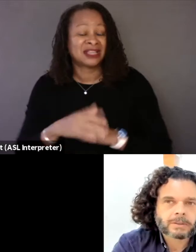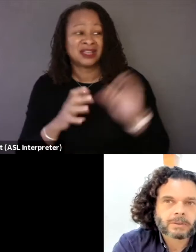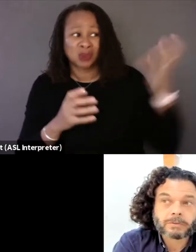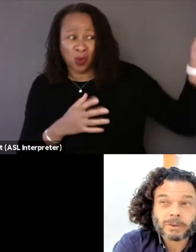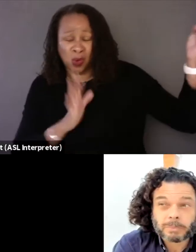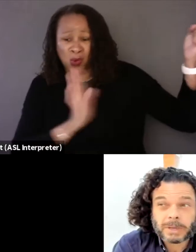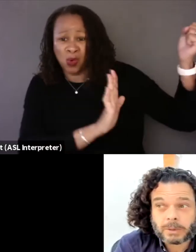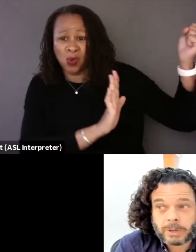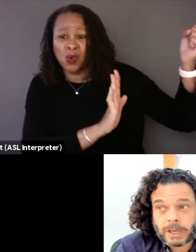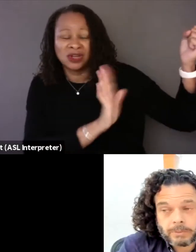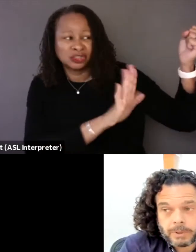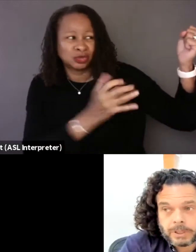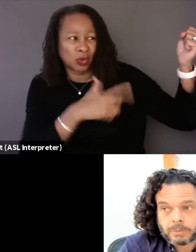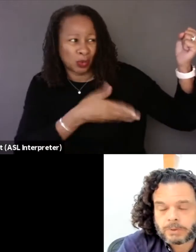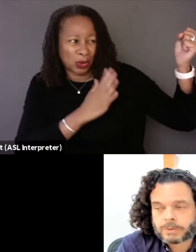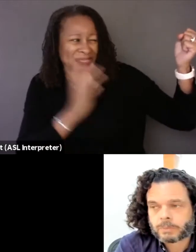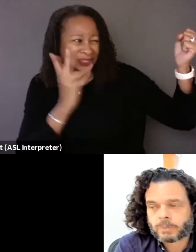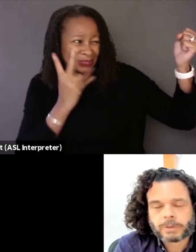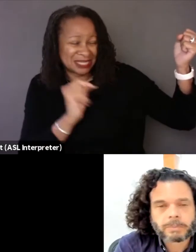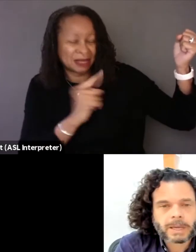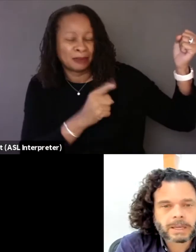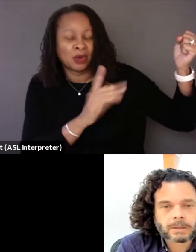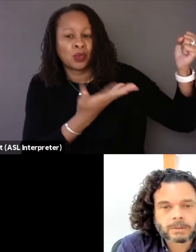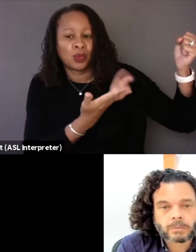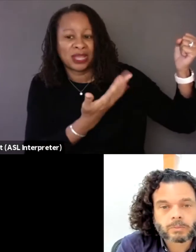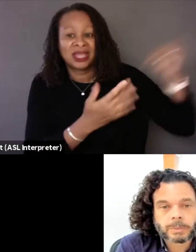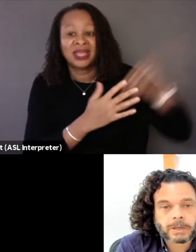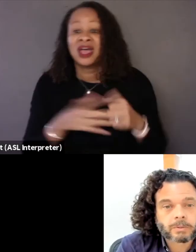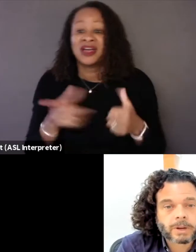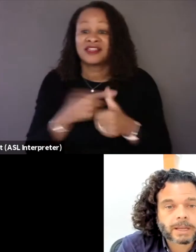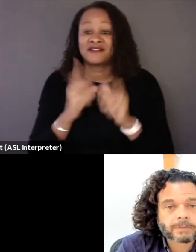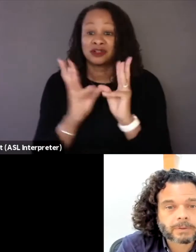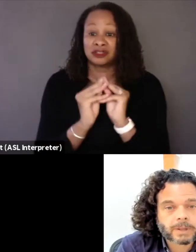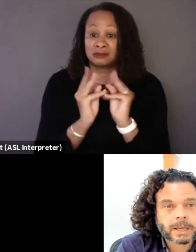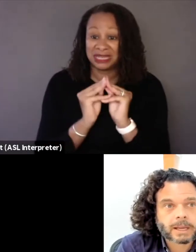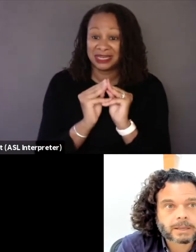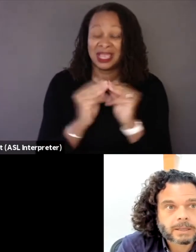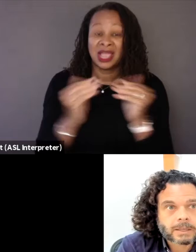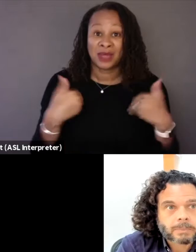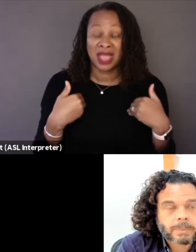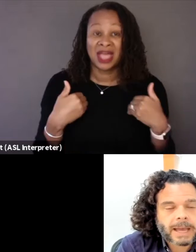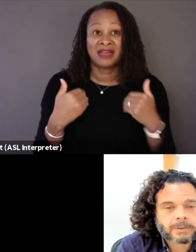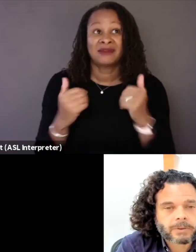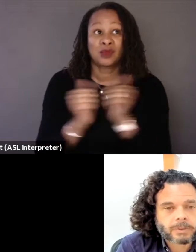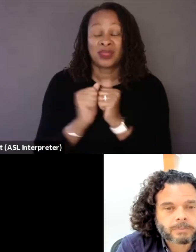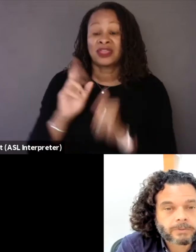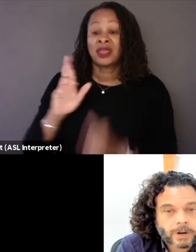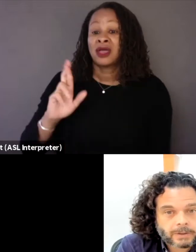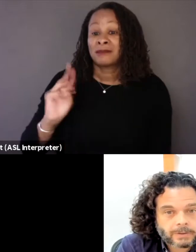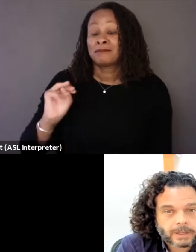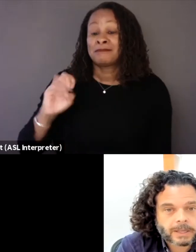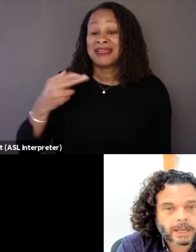So the first meeting we had really was with Megan Rapinoe right after they got back from France and they got